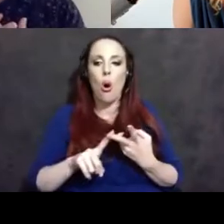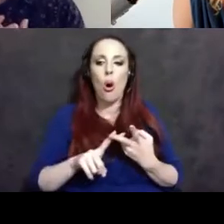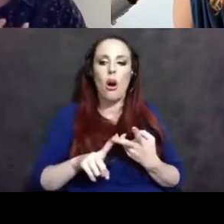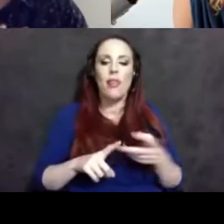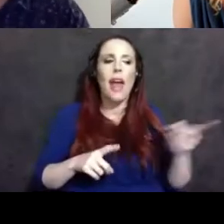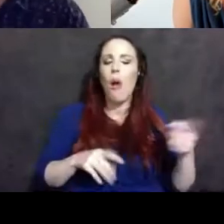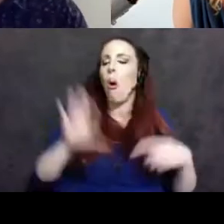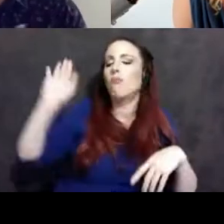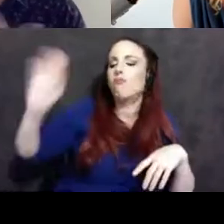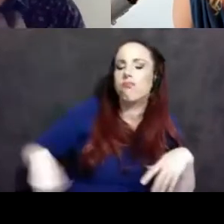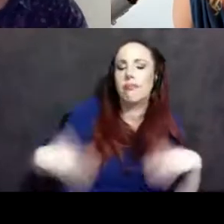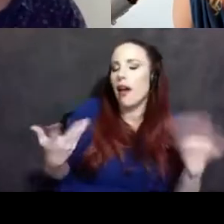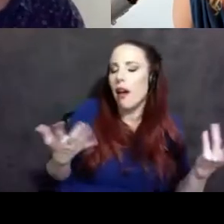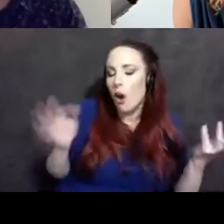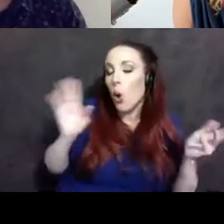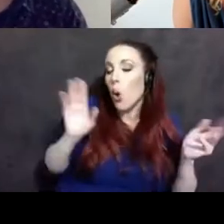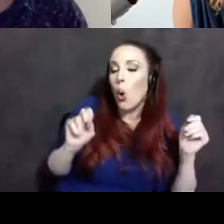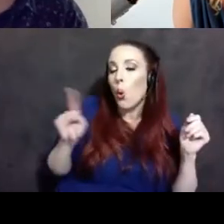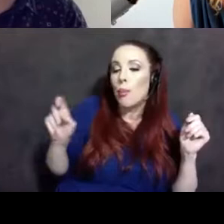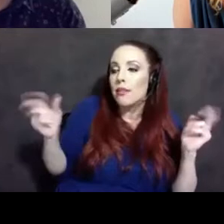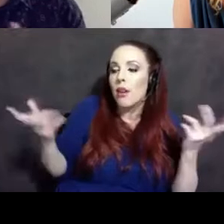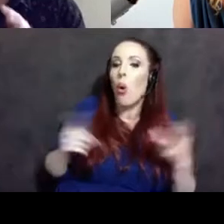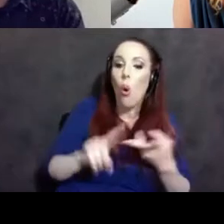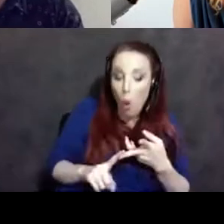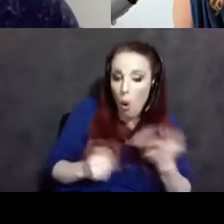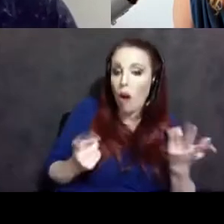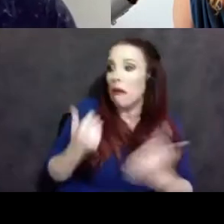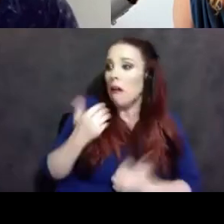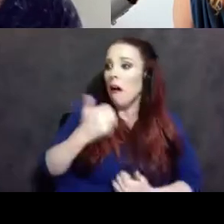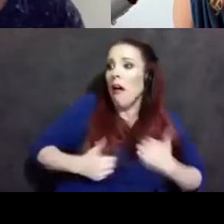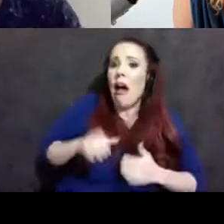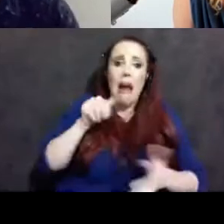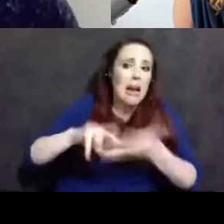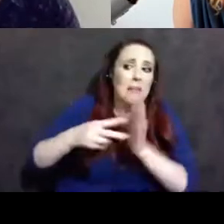now very uncomfortable. Sorry, sorry, I don't mean to, blah blah blah.